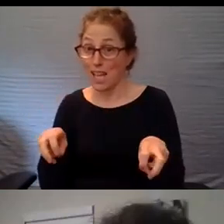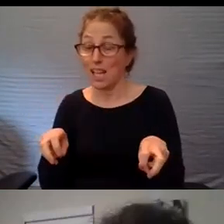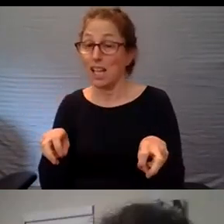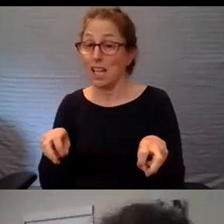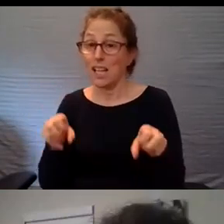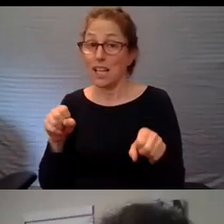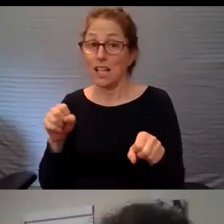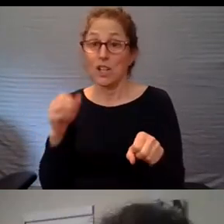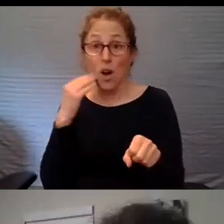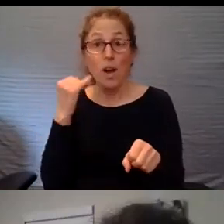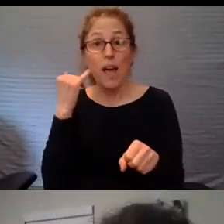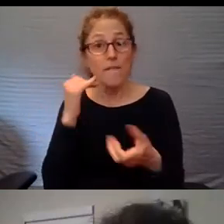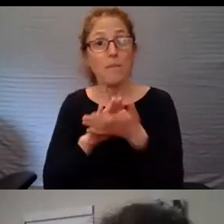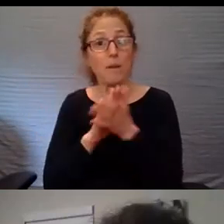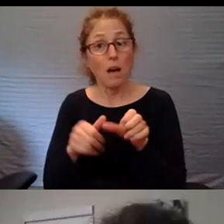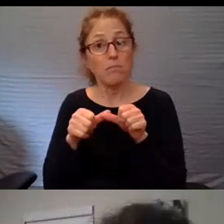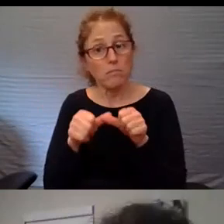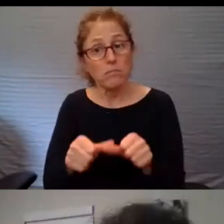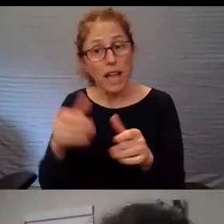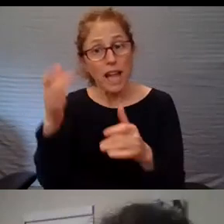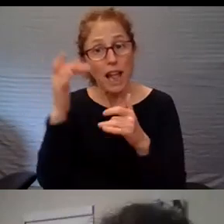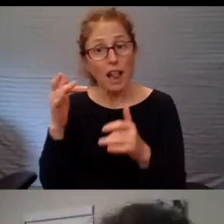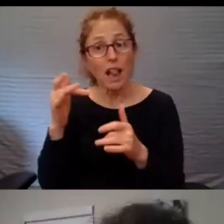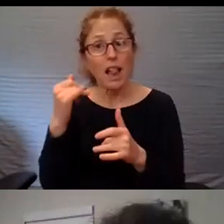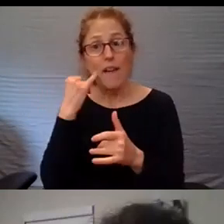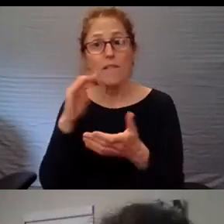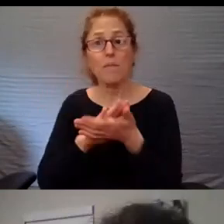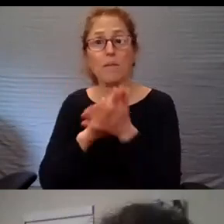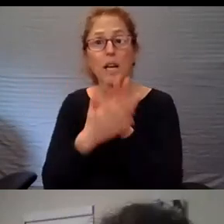when you do become chronically ill, when you do become disabled, it's something that happens